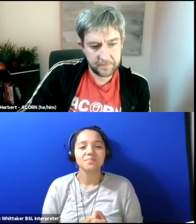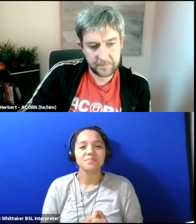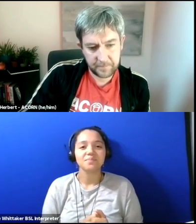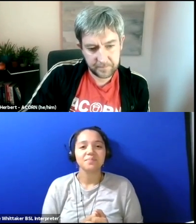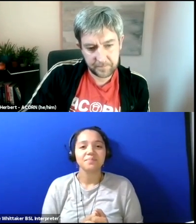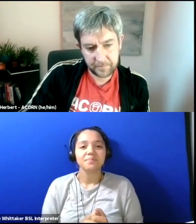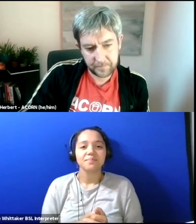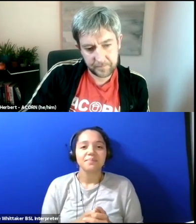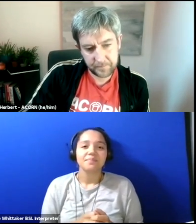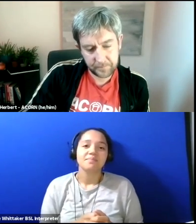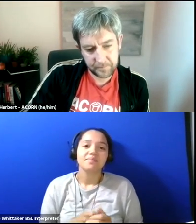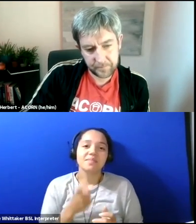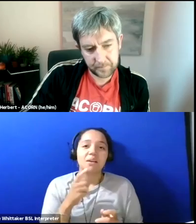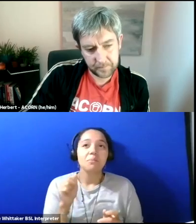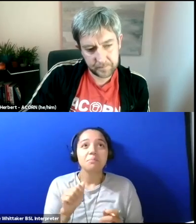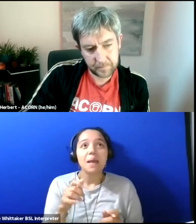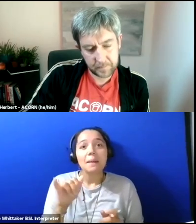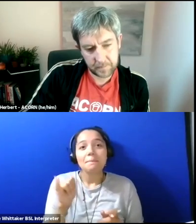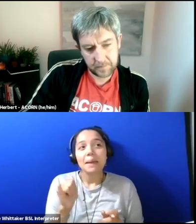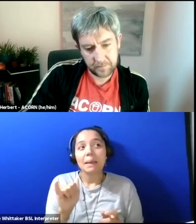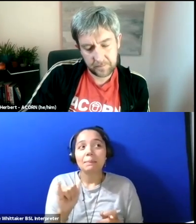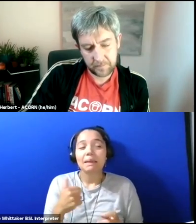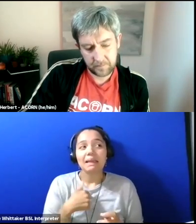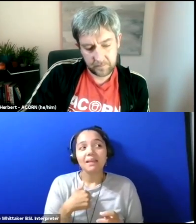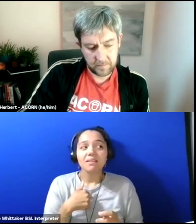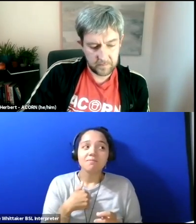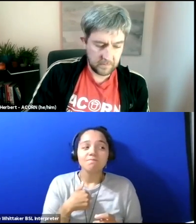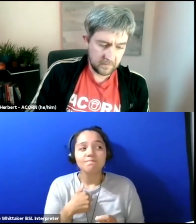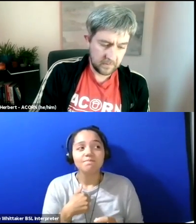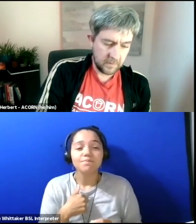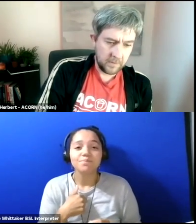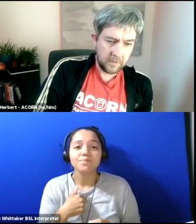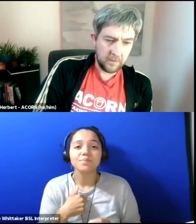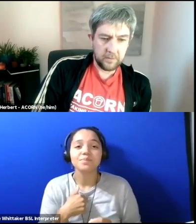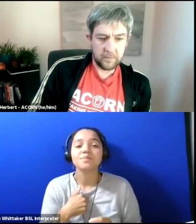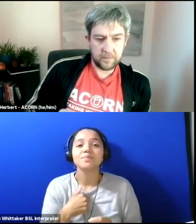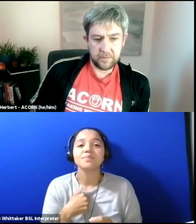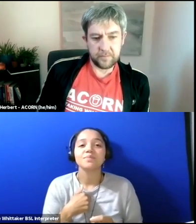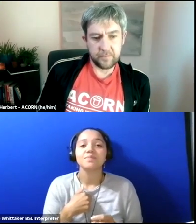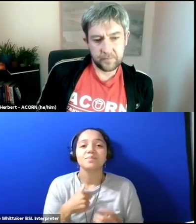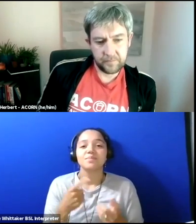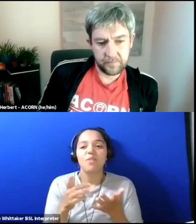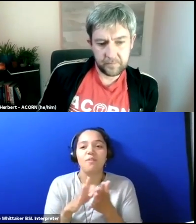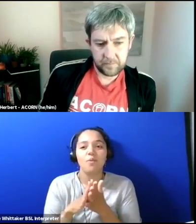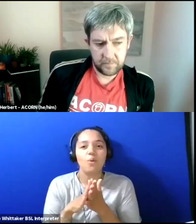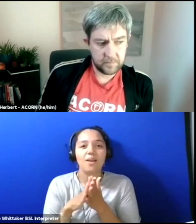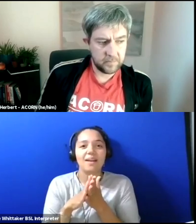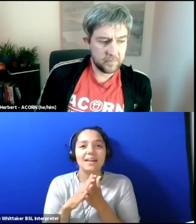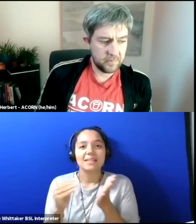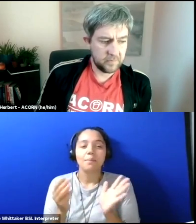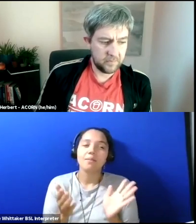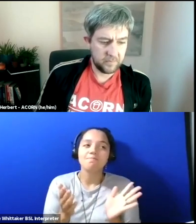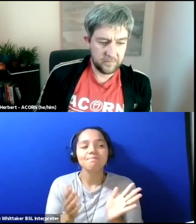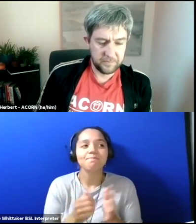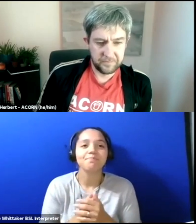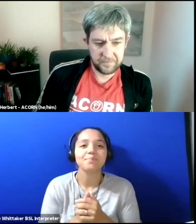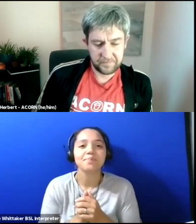Yeah, maybe I can speak for the fact, for example- I guess what's- I don't